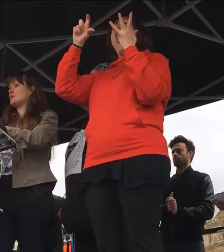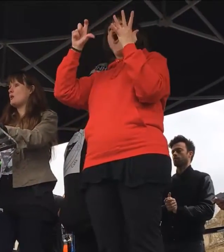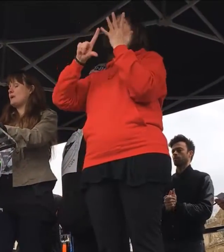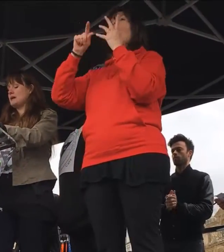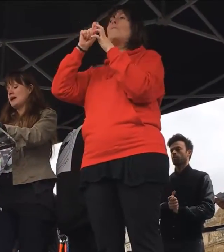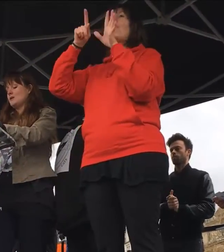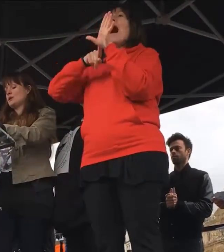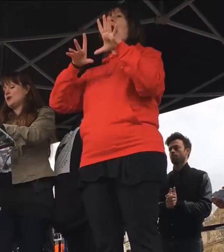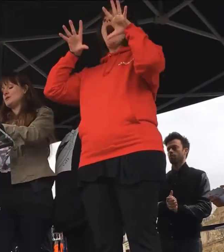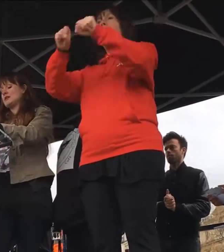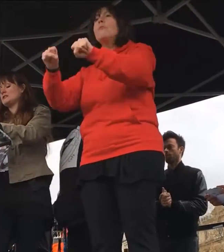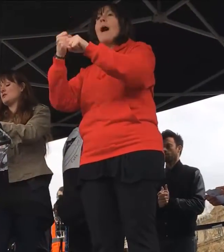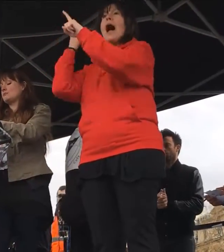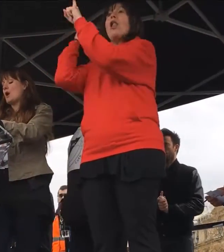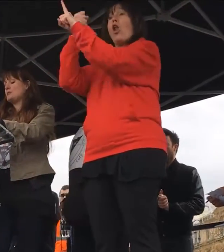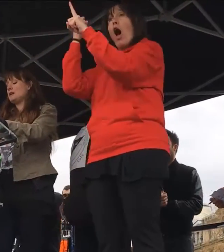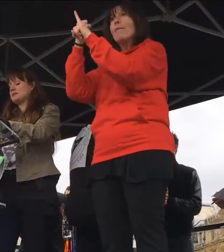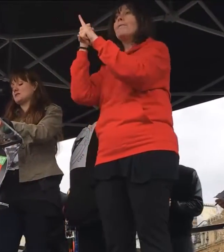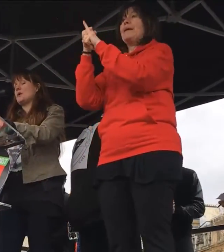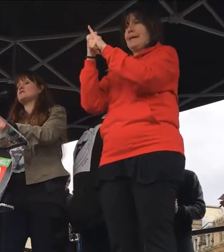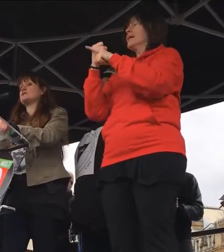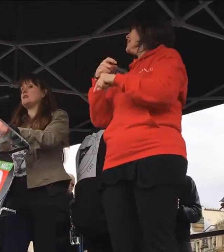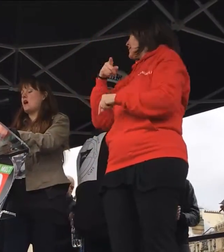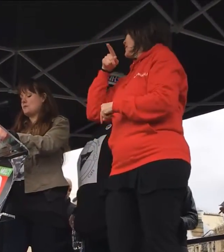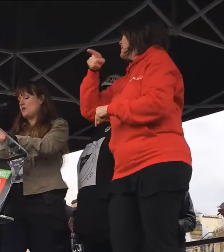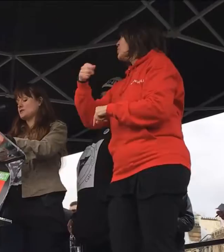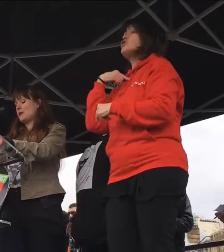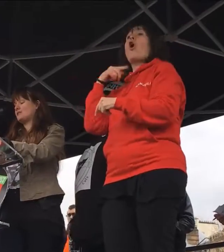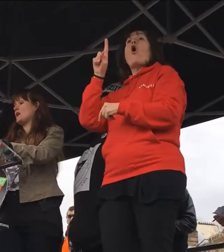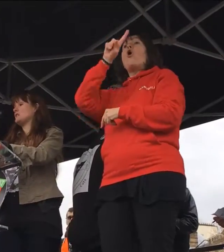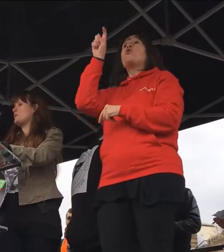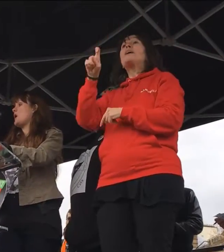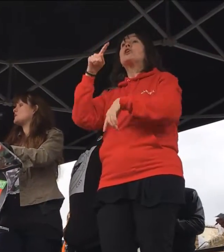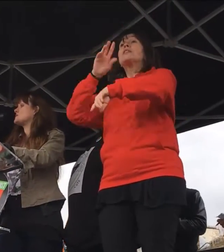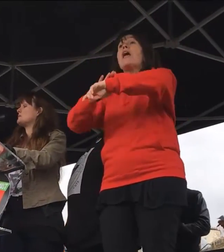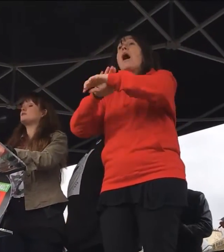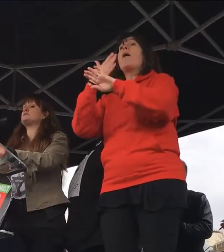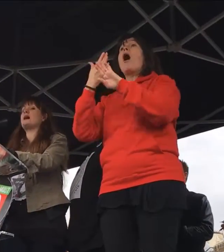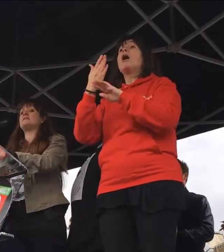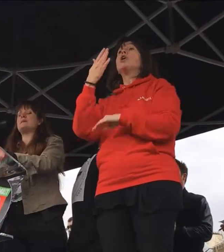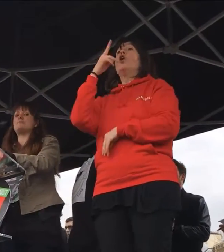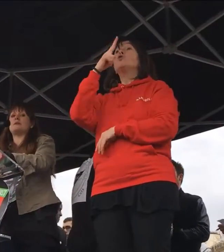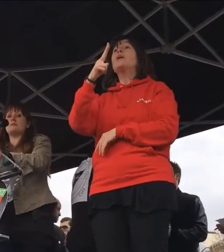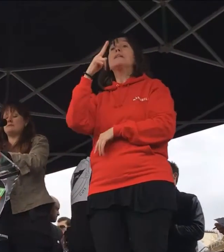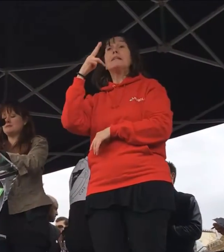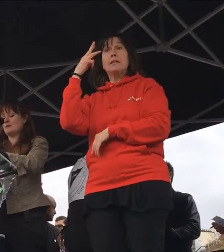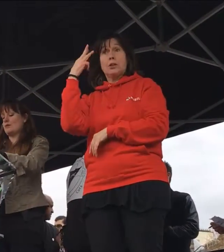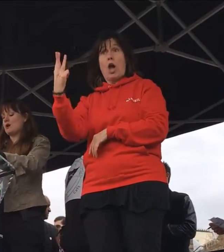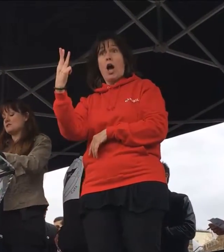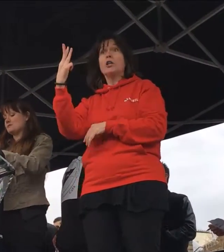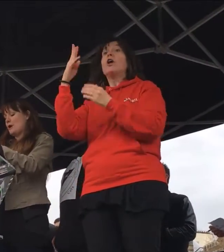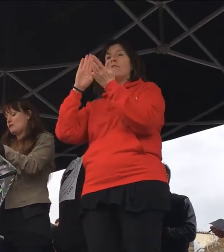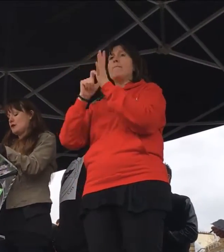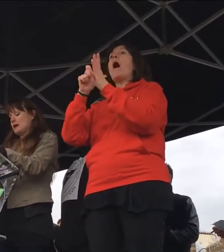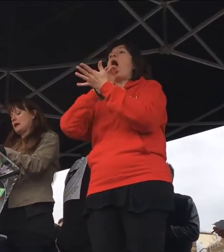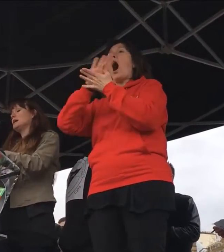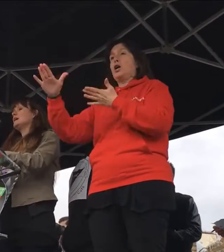Prime Minister's Question Time, on 23rd March, some of you may remember, the BBC were asked